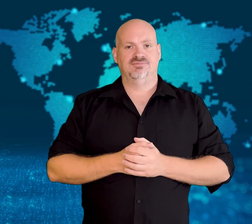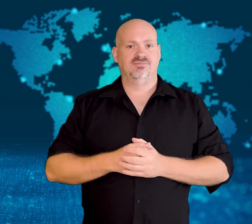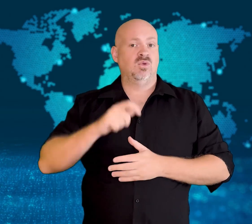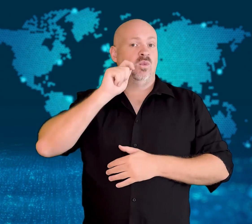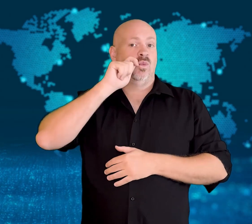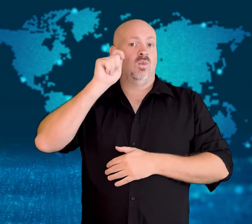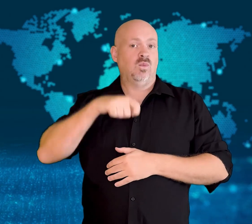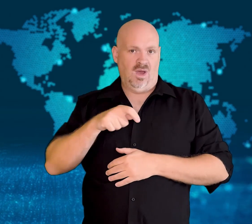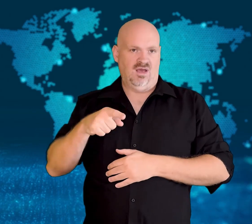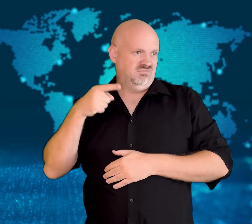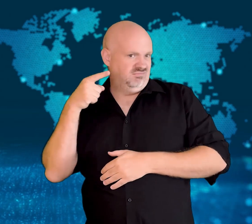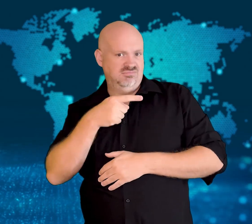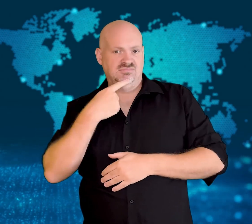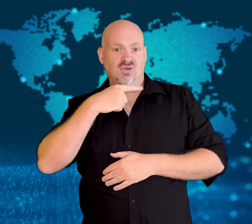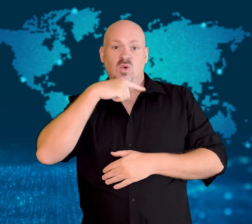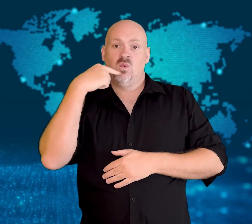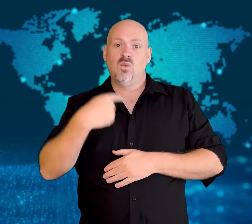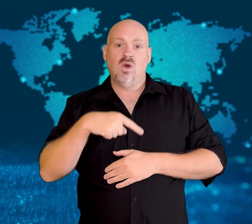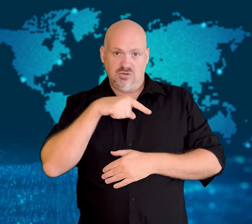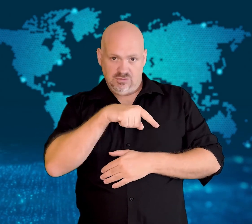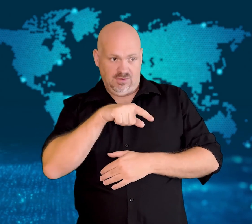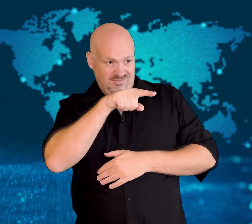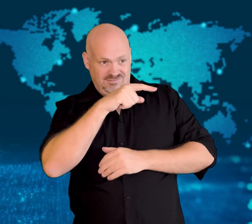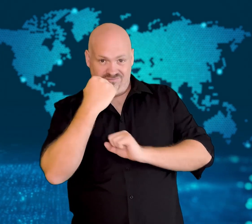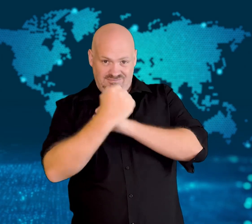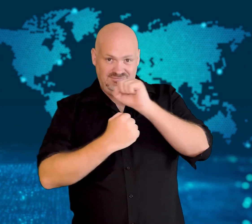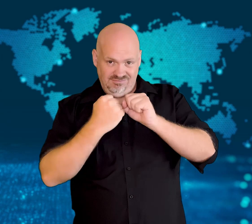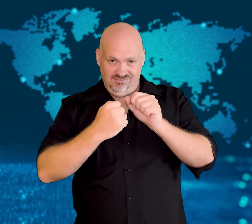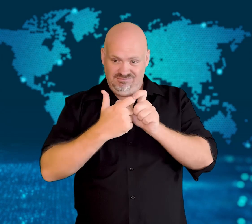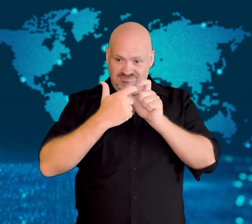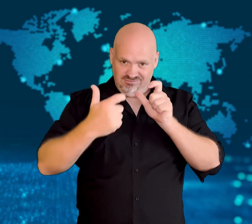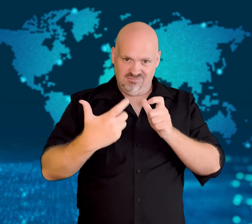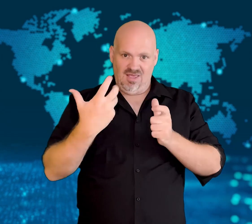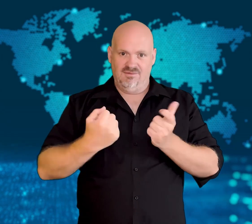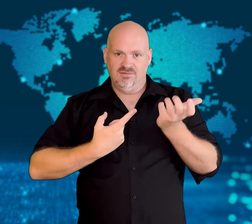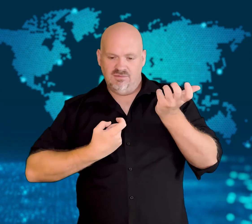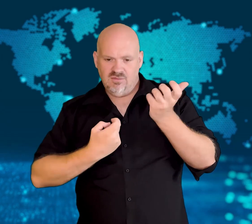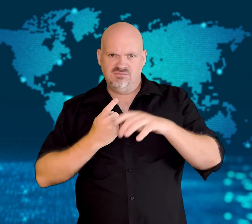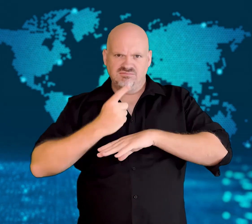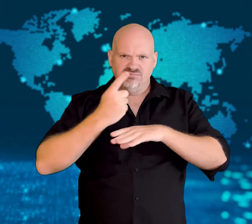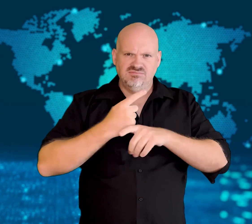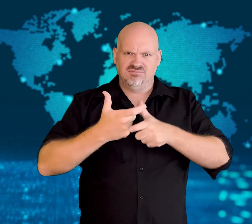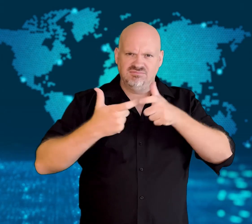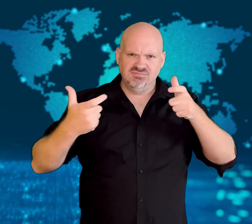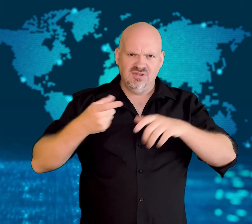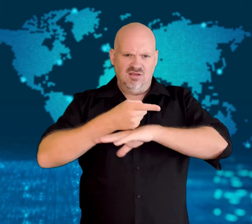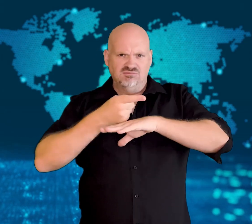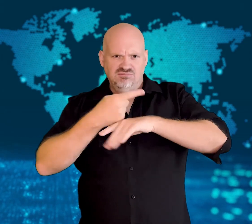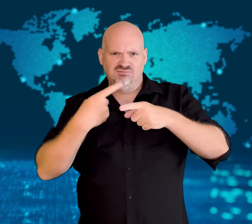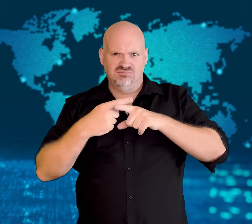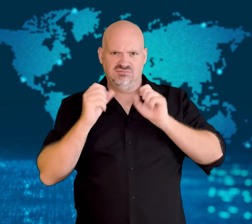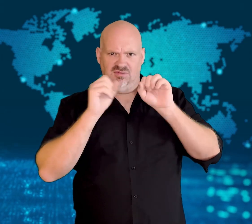Russia accuses Ukraine of targeting the plant.